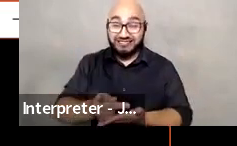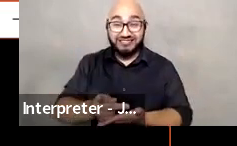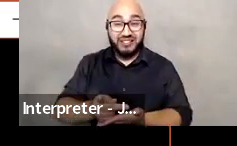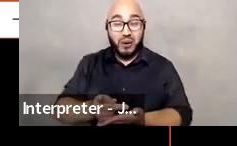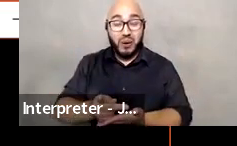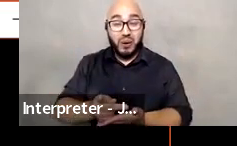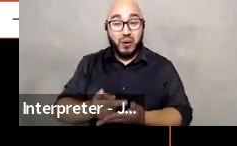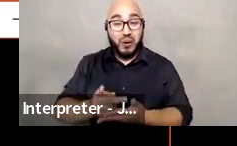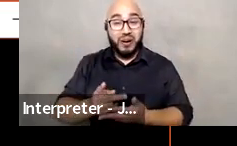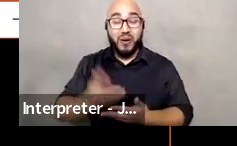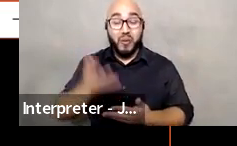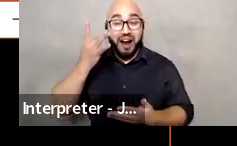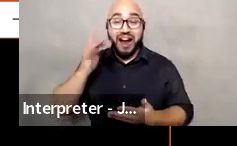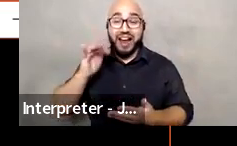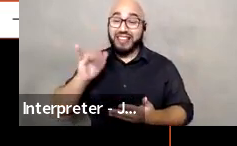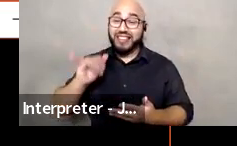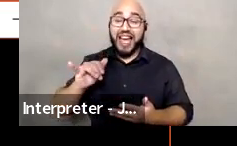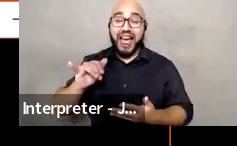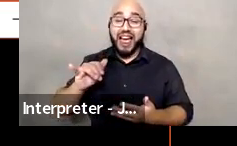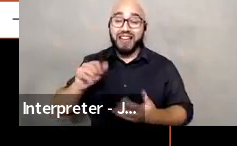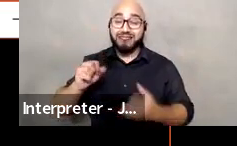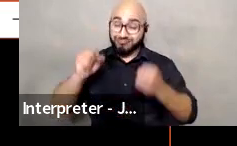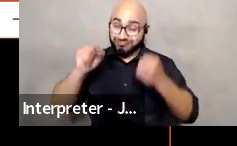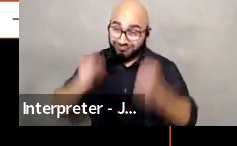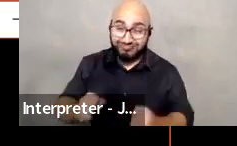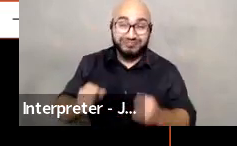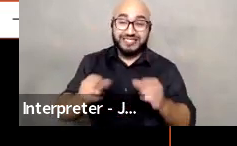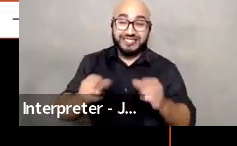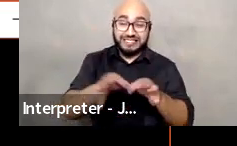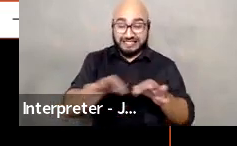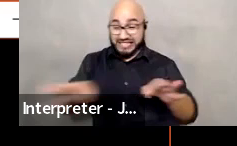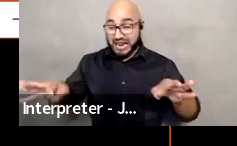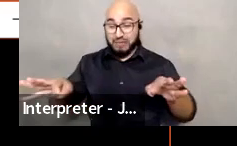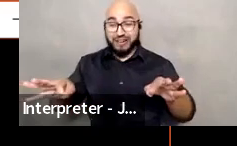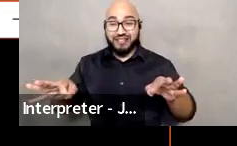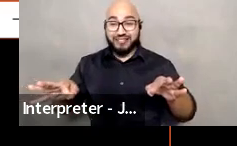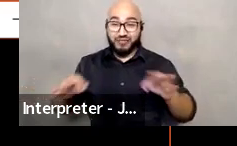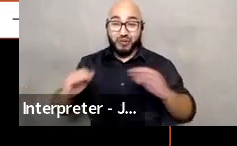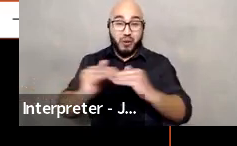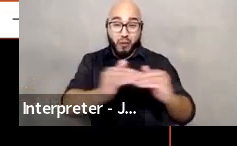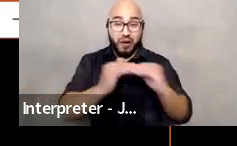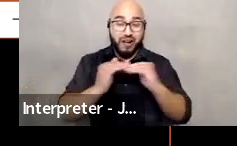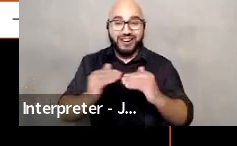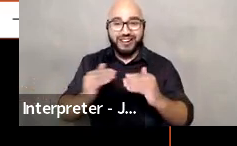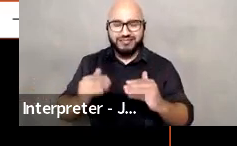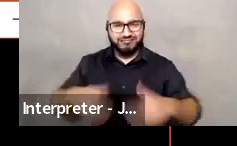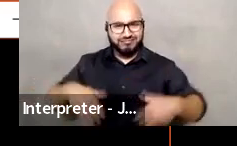Of equality, saying we've got to treat people equally. It's a wonderful, wonderful thing. I think.